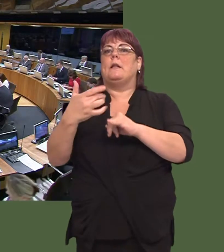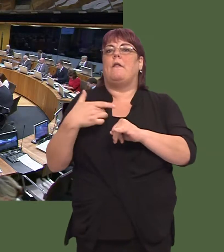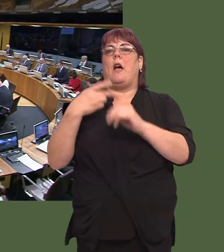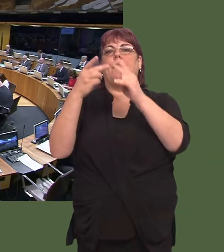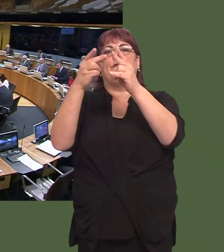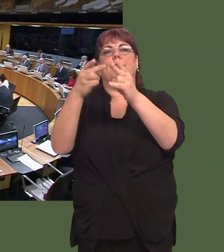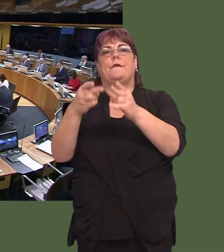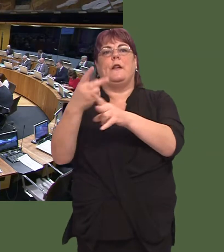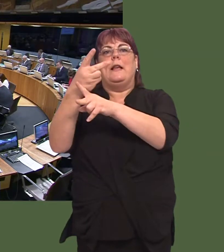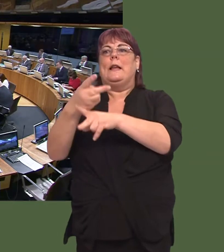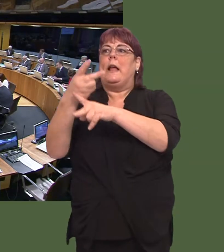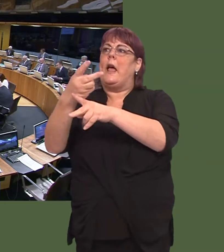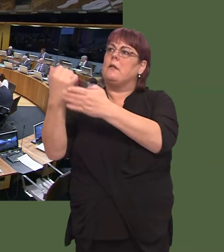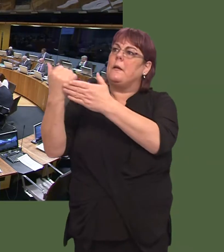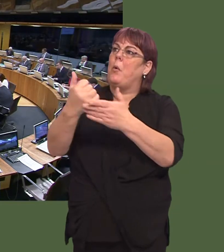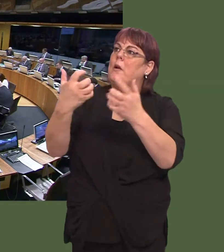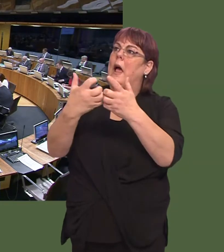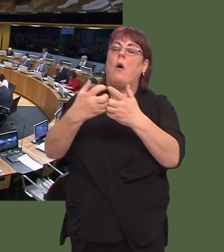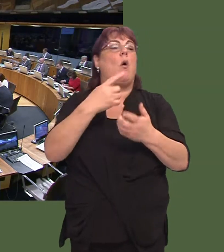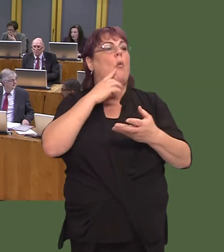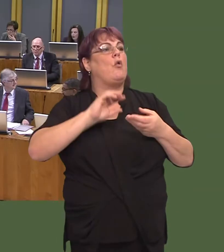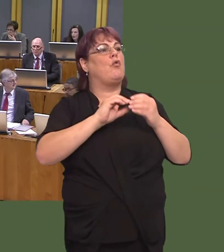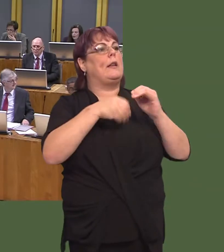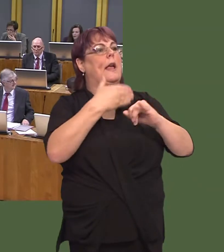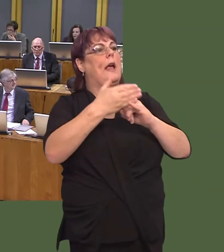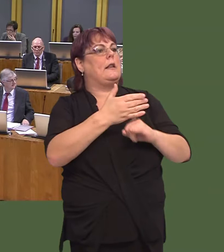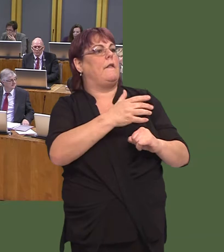delivery plan, published in March, sets out the extensive range of actions we are taking